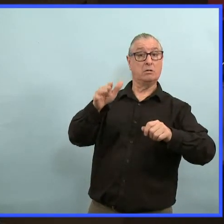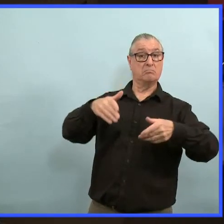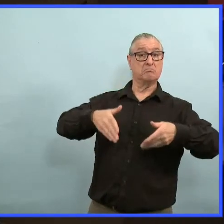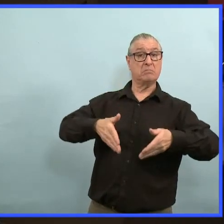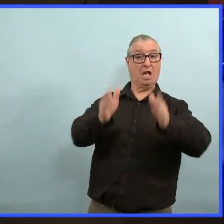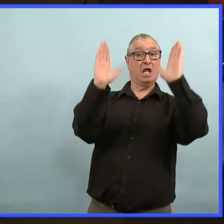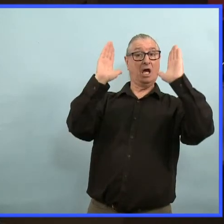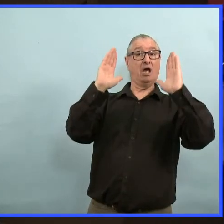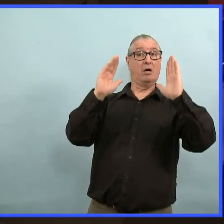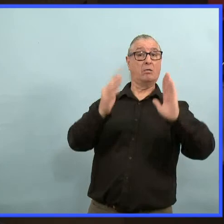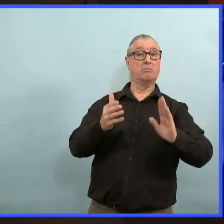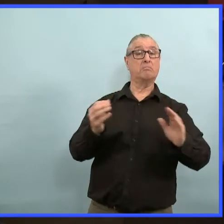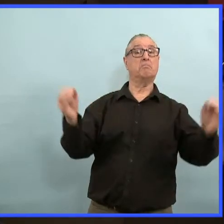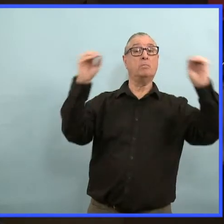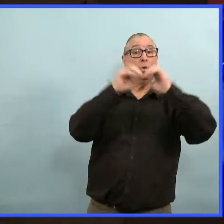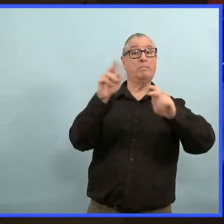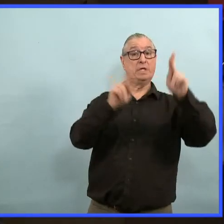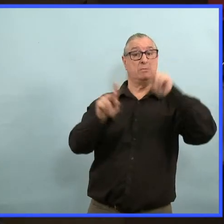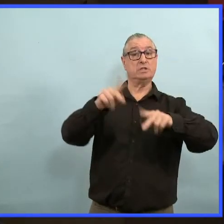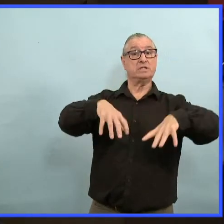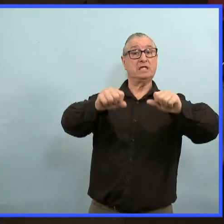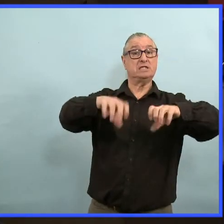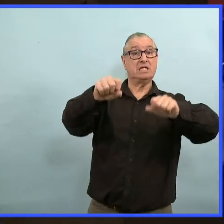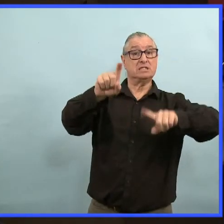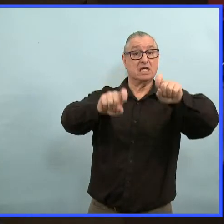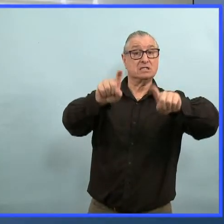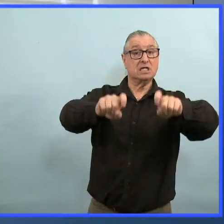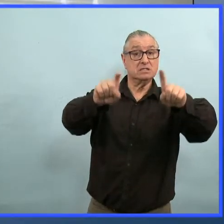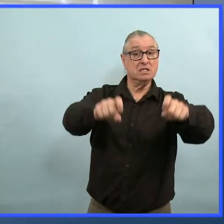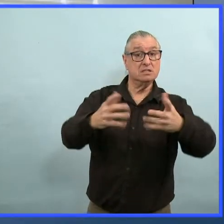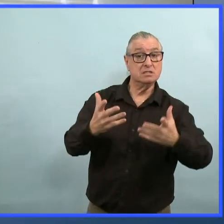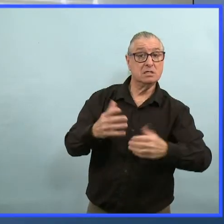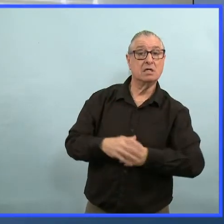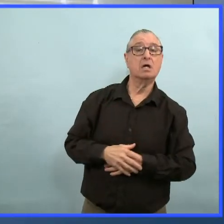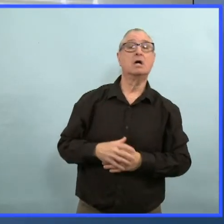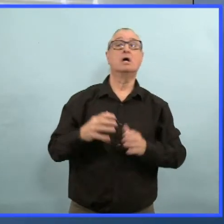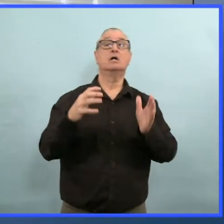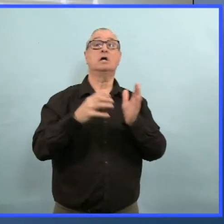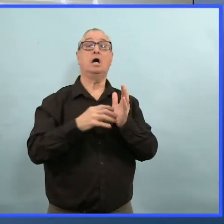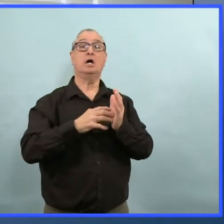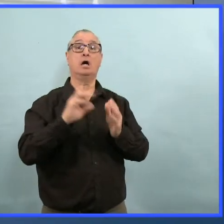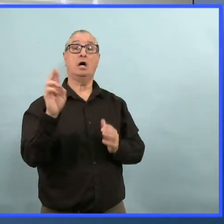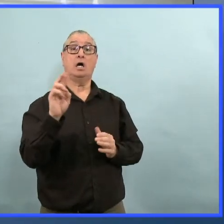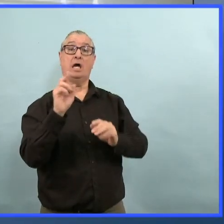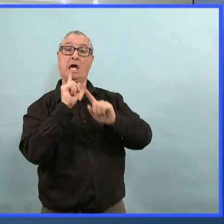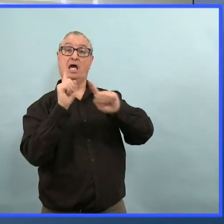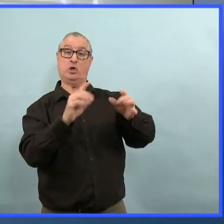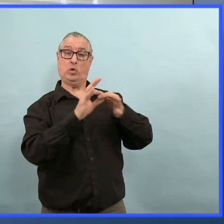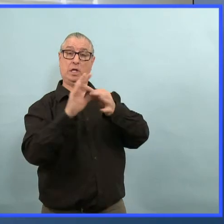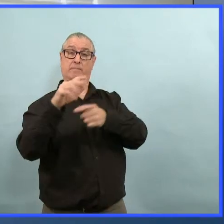what we want to do is is continue to you know have our testing